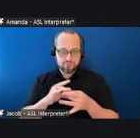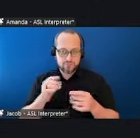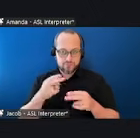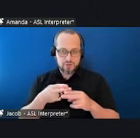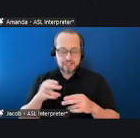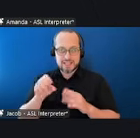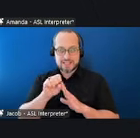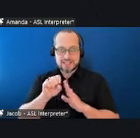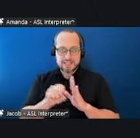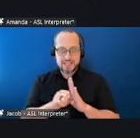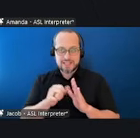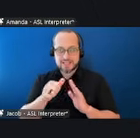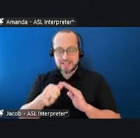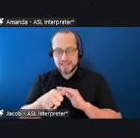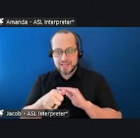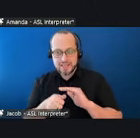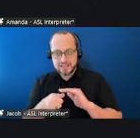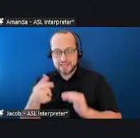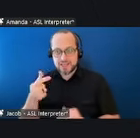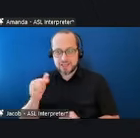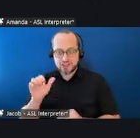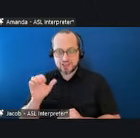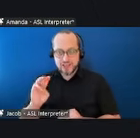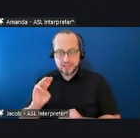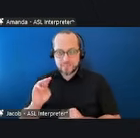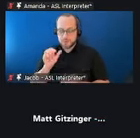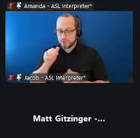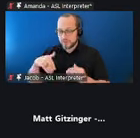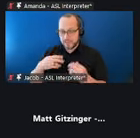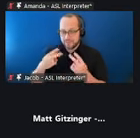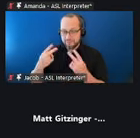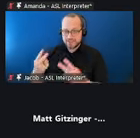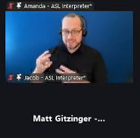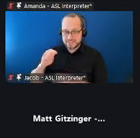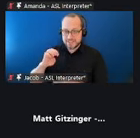hidden gem. If you haven't visited eastern North Carolina, I would certainly encourage you to. It's